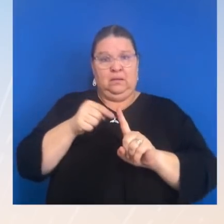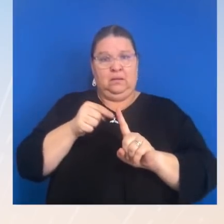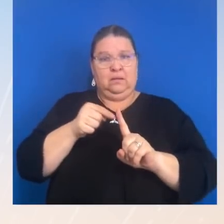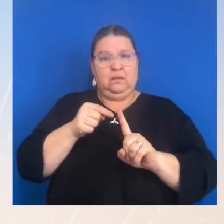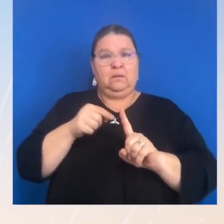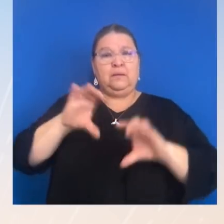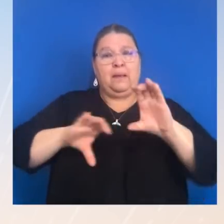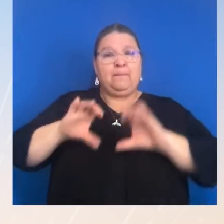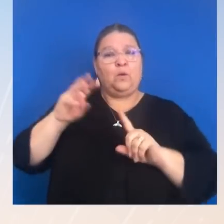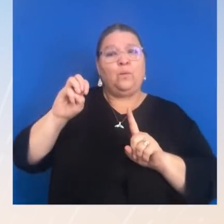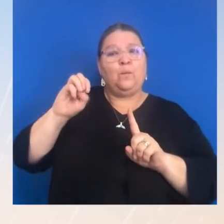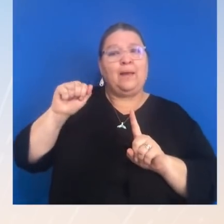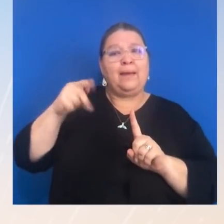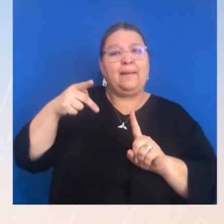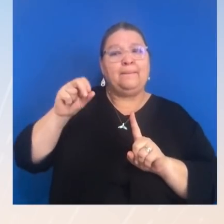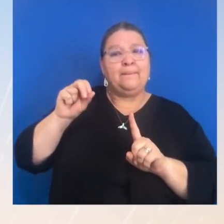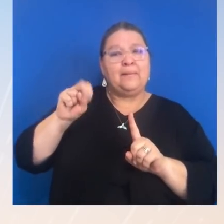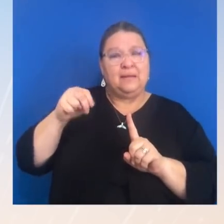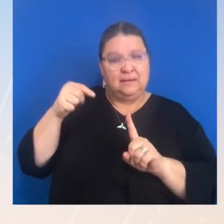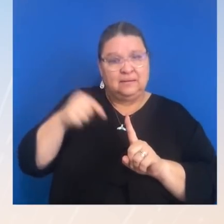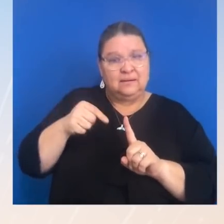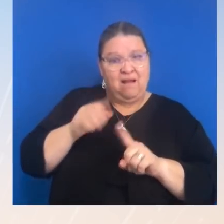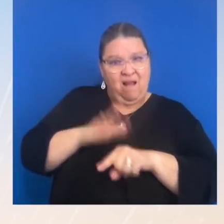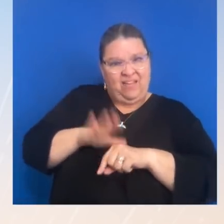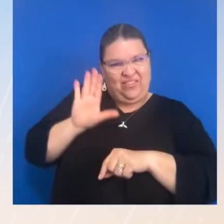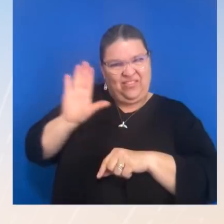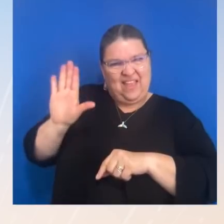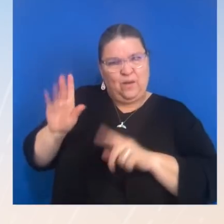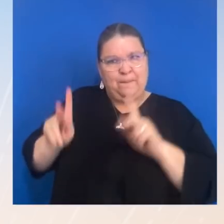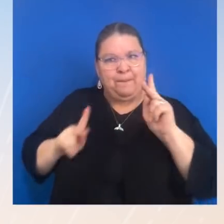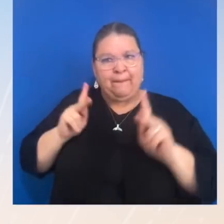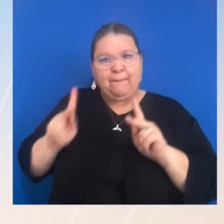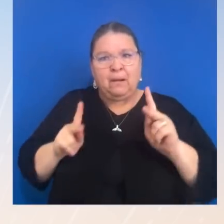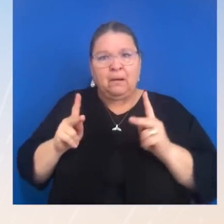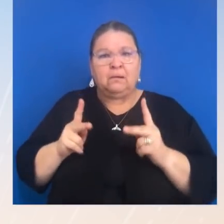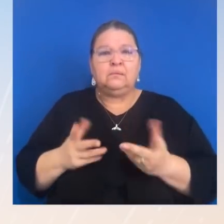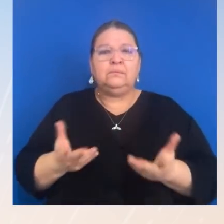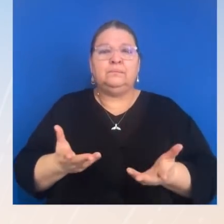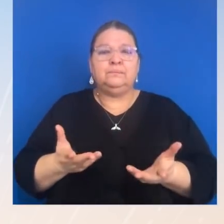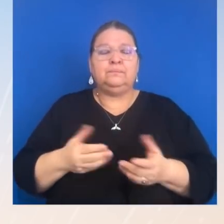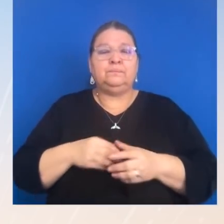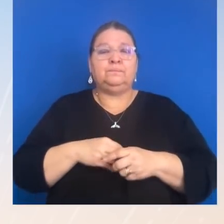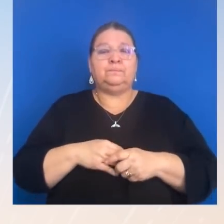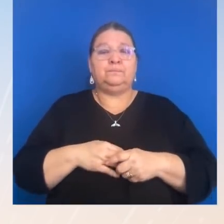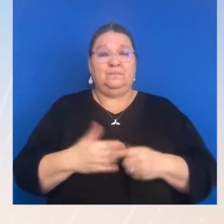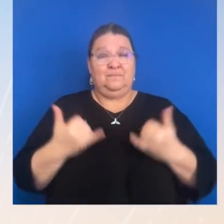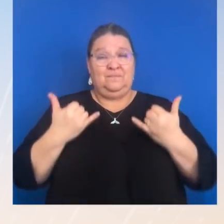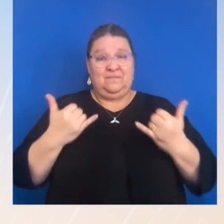and that they were taking a step to put out misinformation about our own programs,